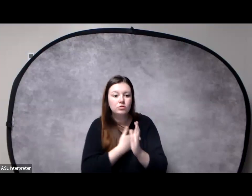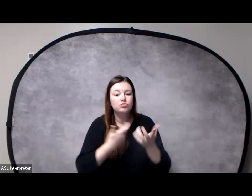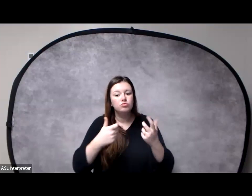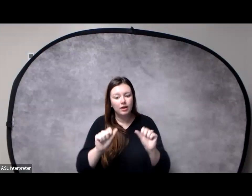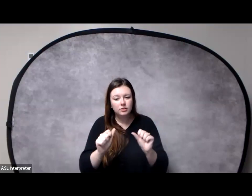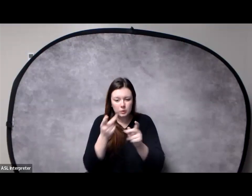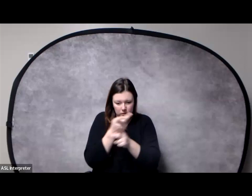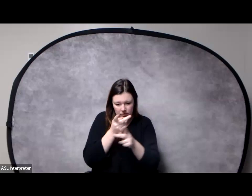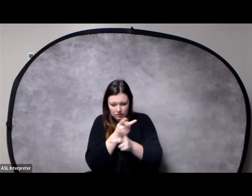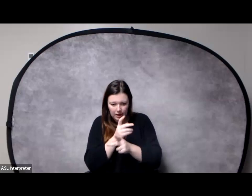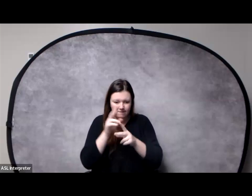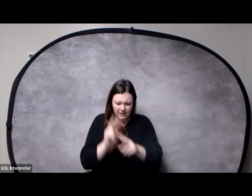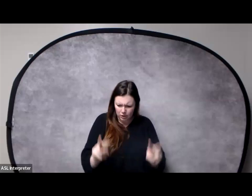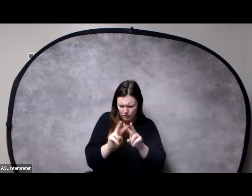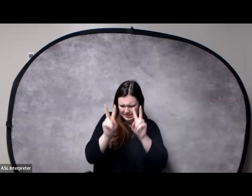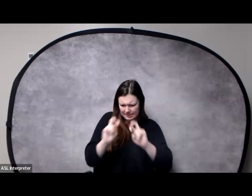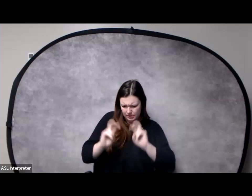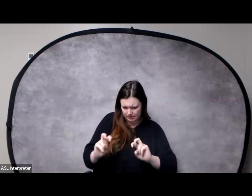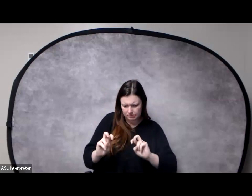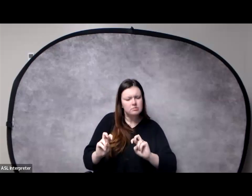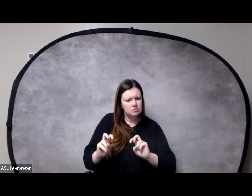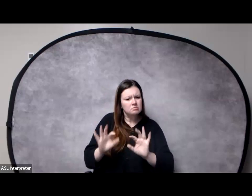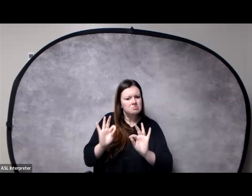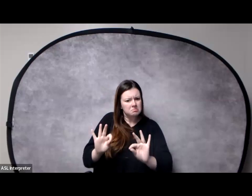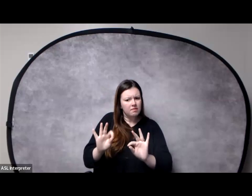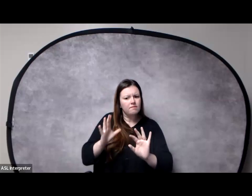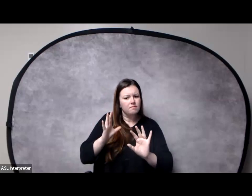banning any particular use of specific measures.